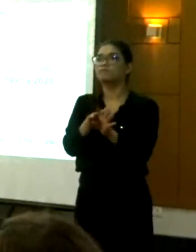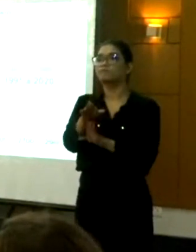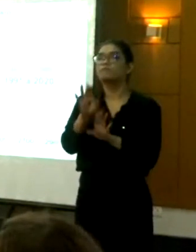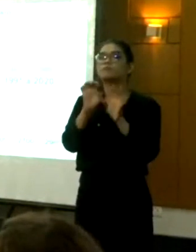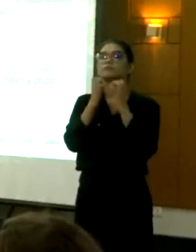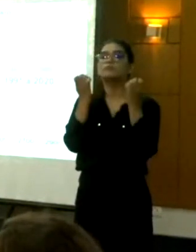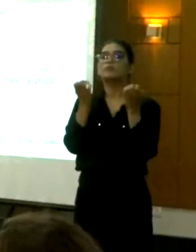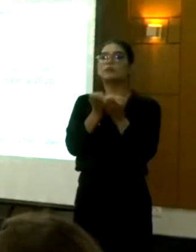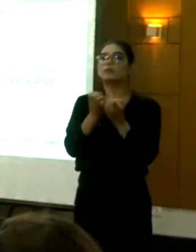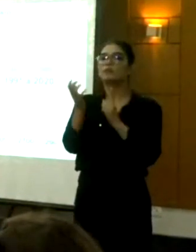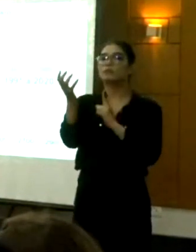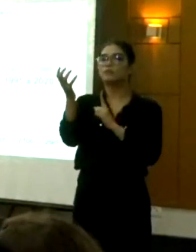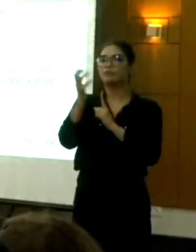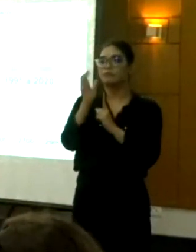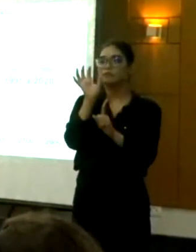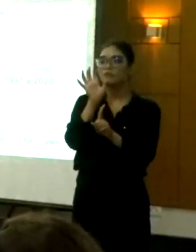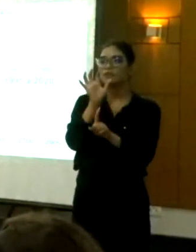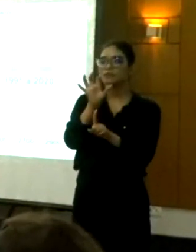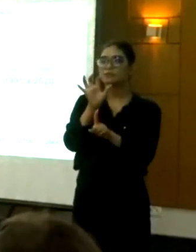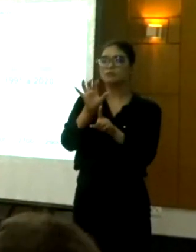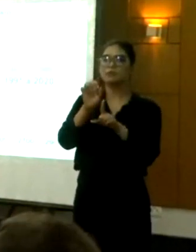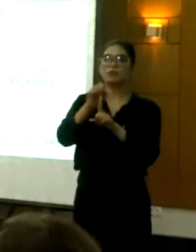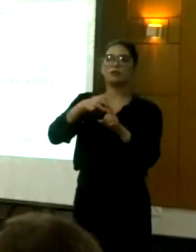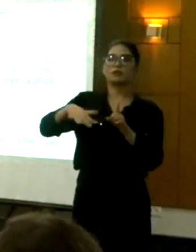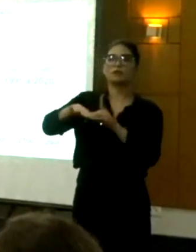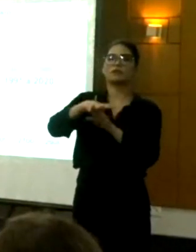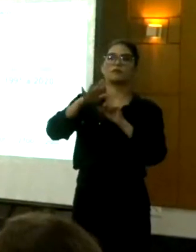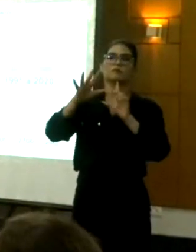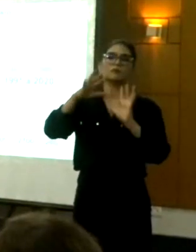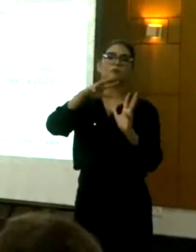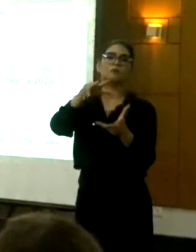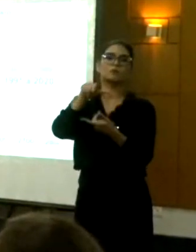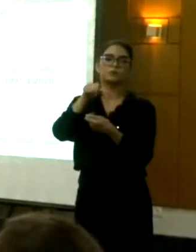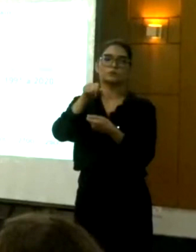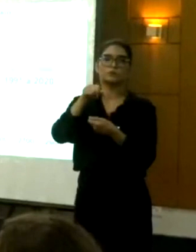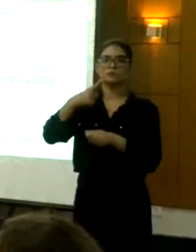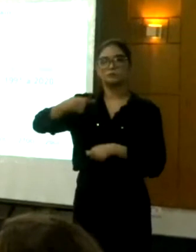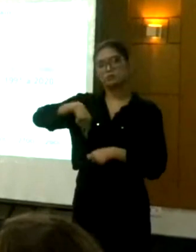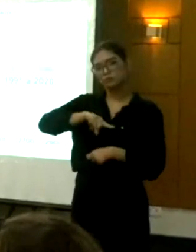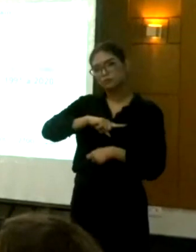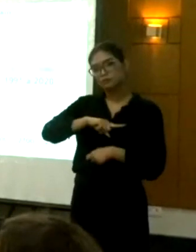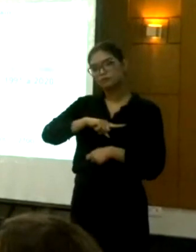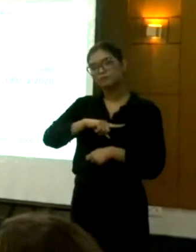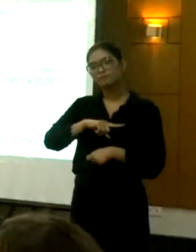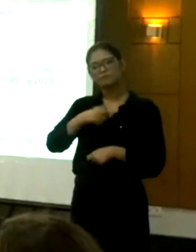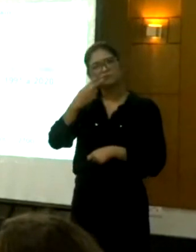directly impact society, man, us You've heard and seen a lot